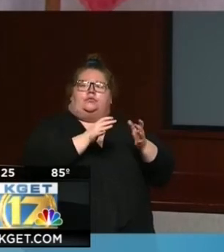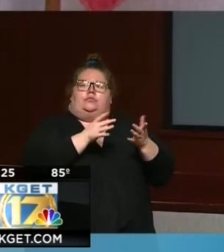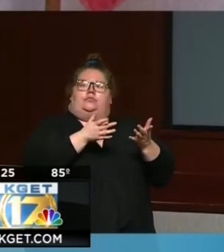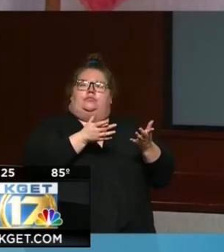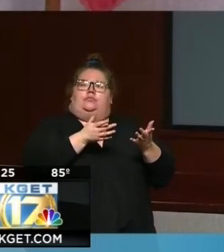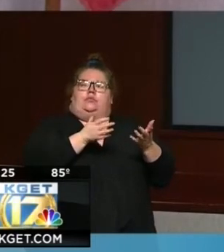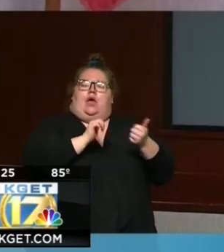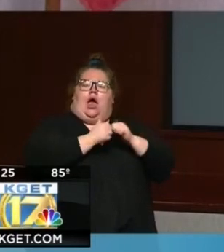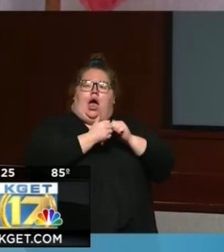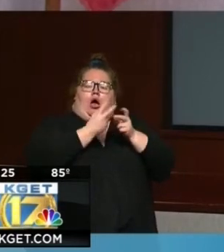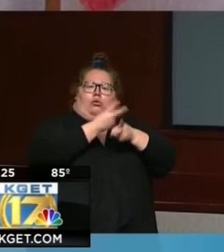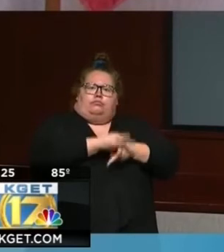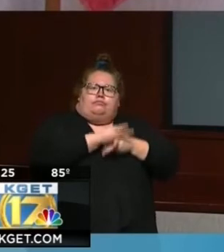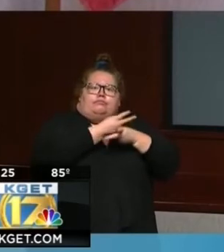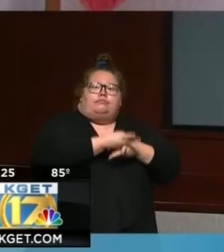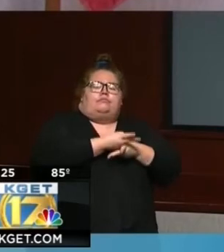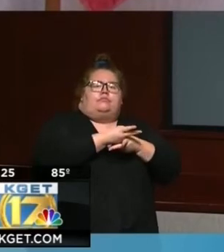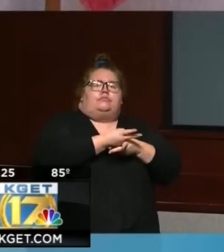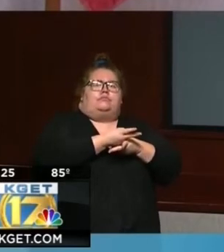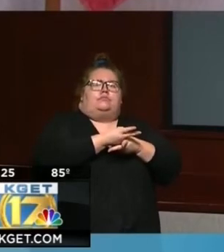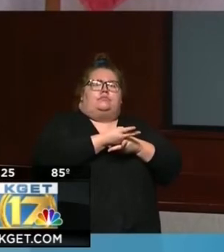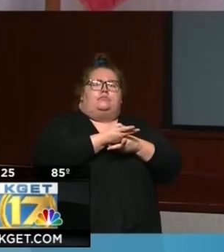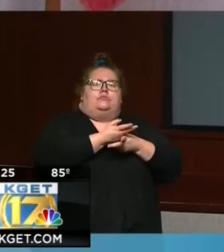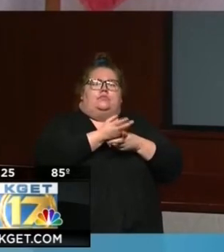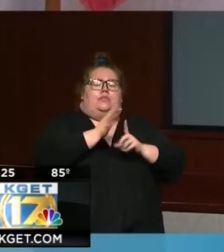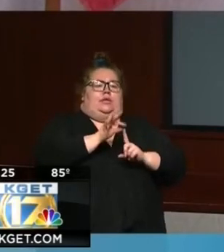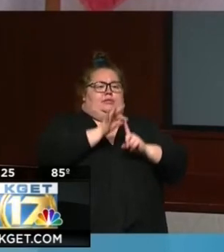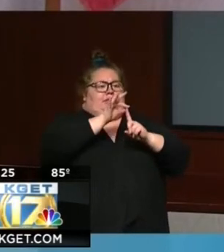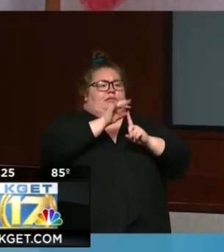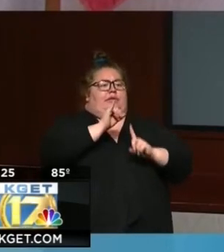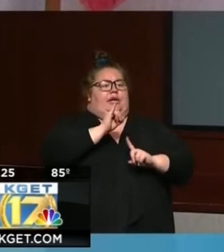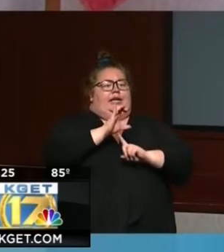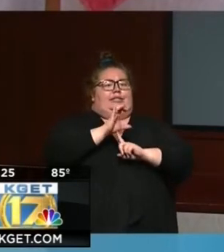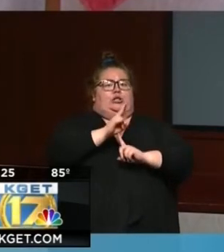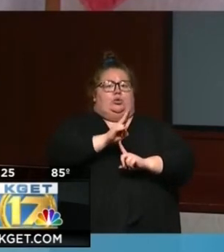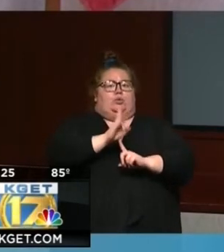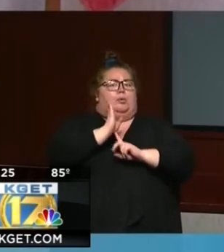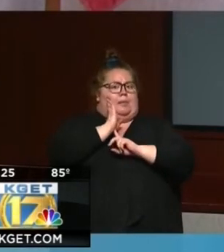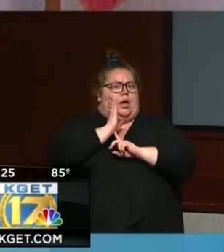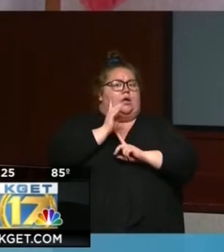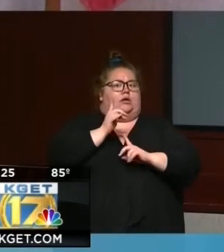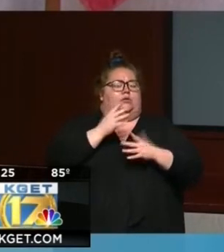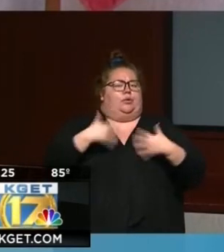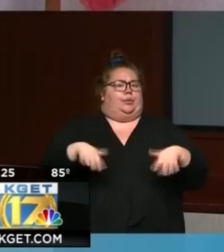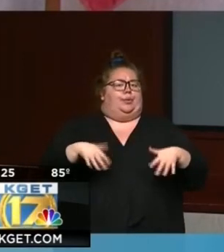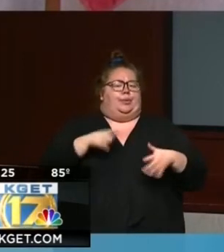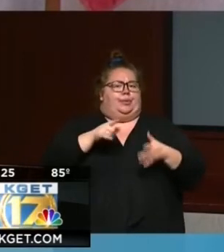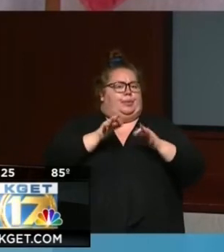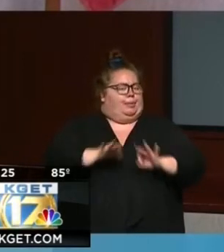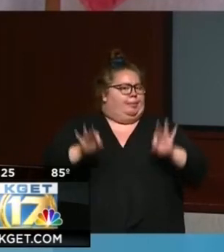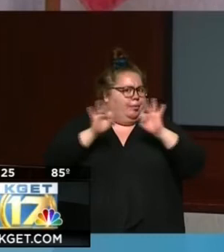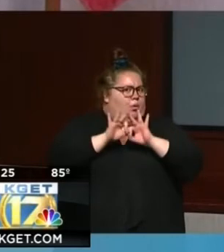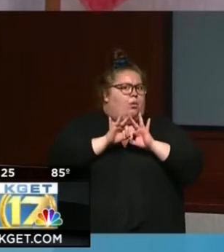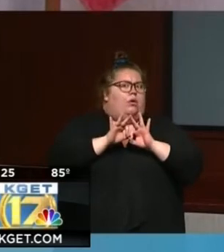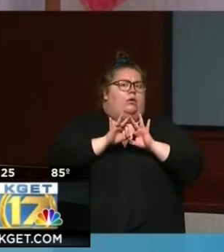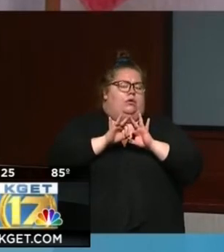SPECIFICALLY OF OUR ICU BEDS. OBVIOUSLY NURSES ARE CRITICAL TO OUR RESPONSE AND ABILITY TO